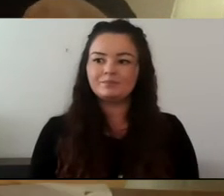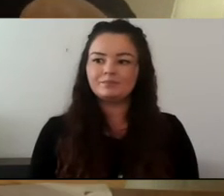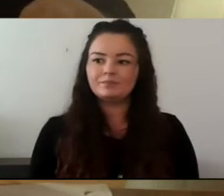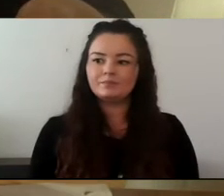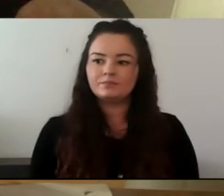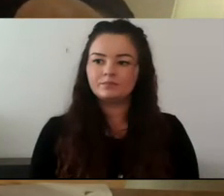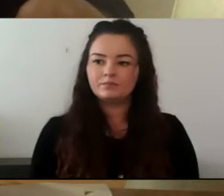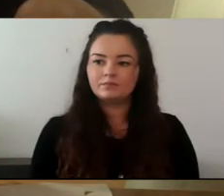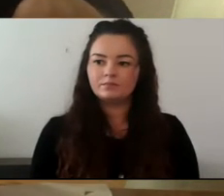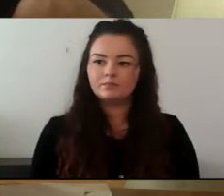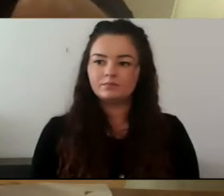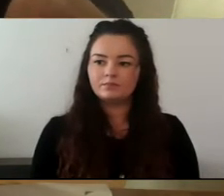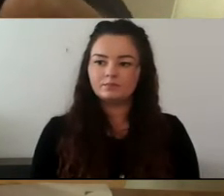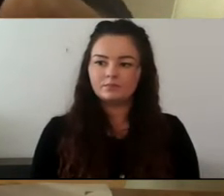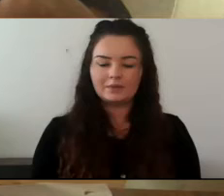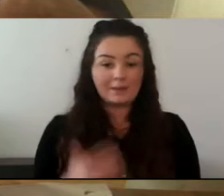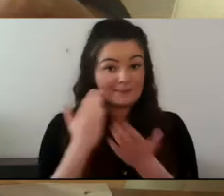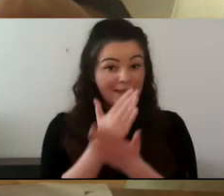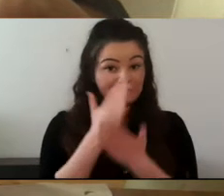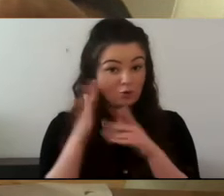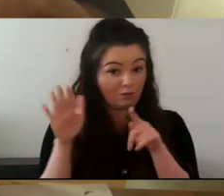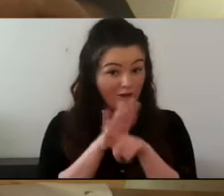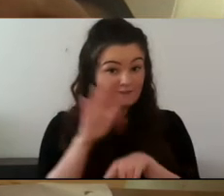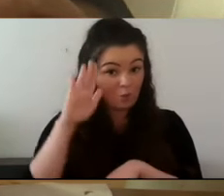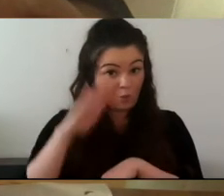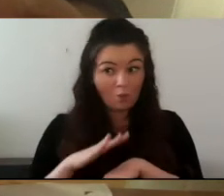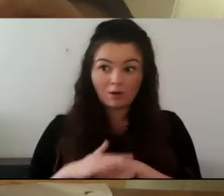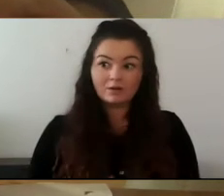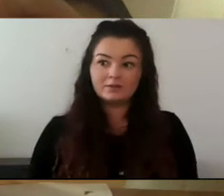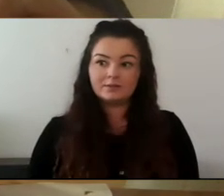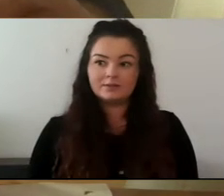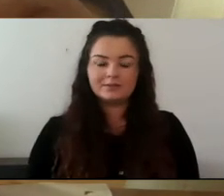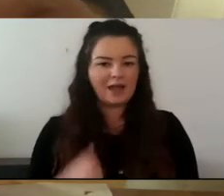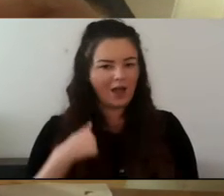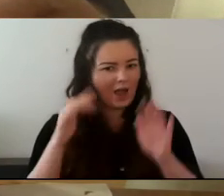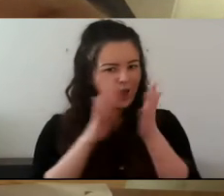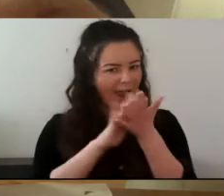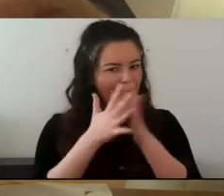my letter e, going right to the edges. We might get quite messy hands doing this when we print